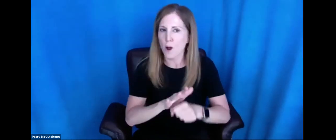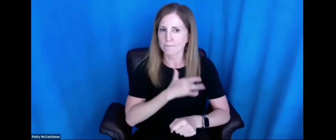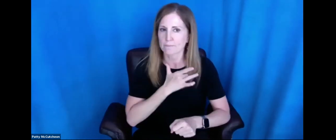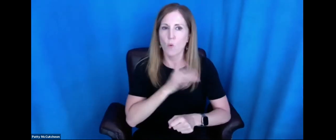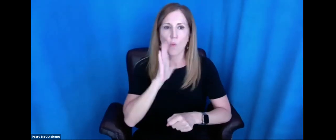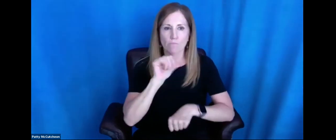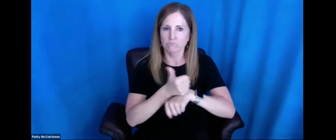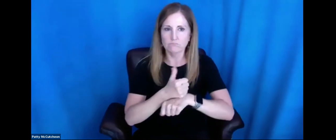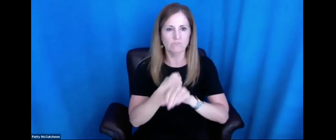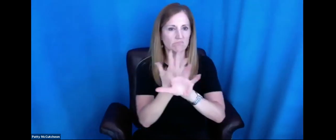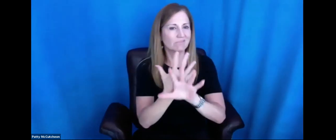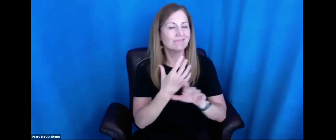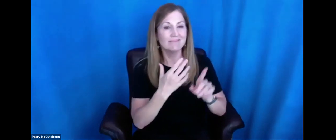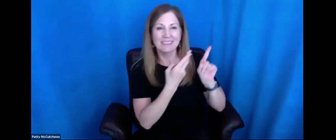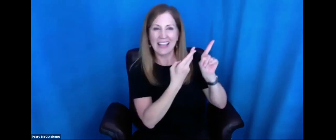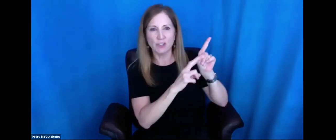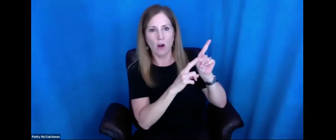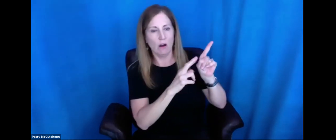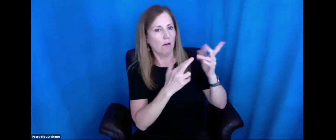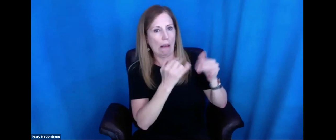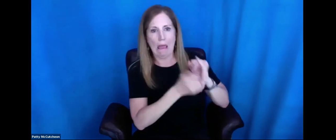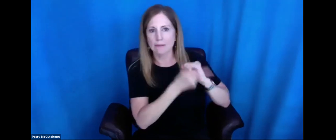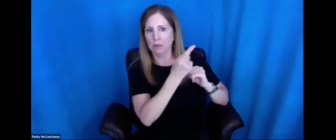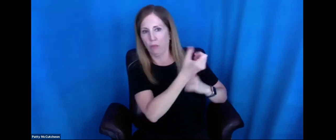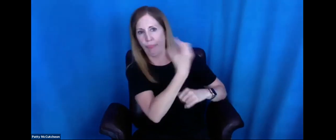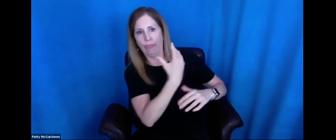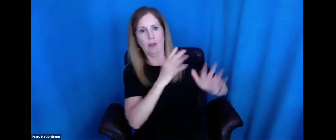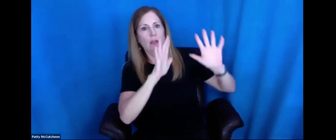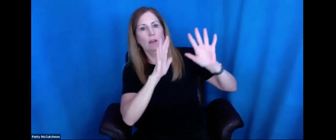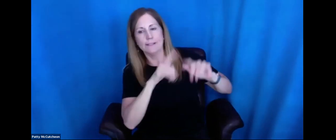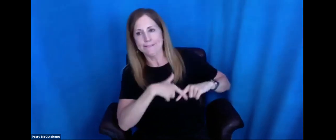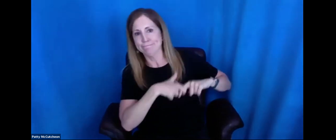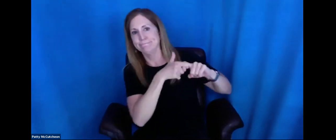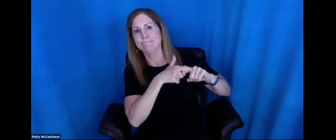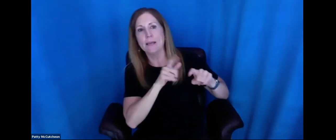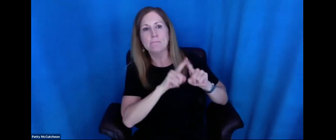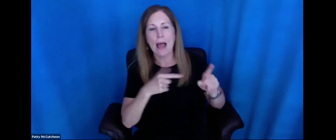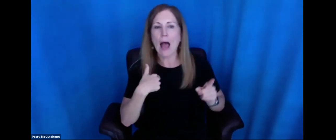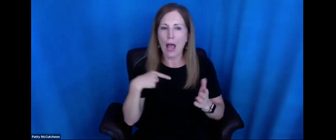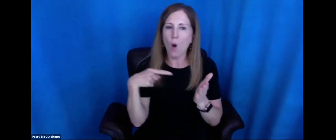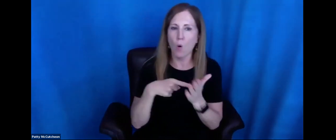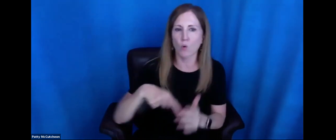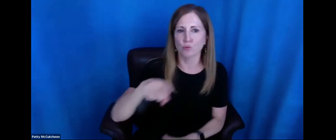It was a very last-minute detour from our plans, but I still believe that I owe you and other Minnesotans an apology for that.